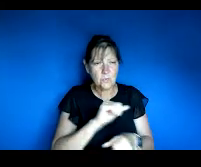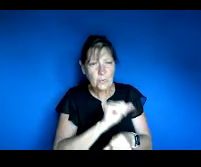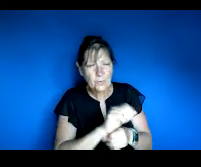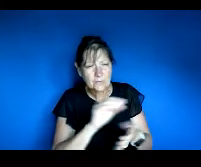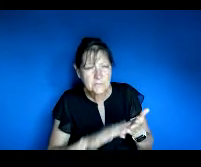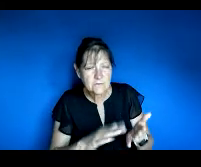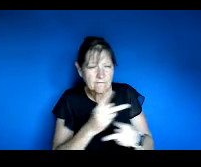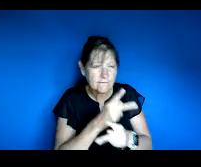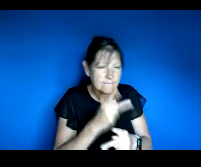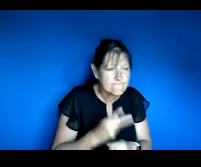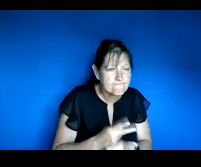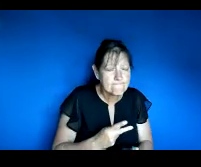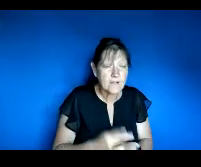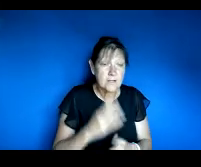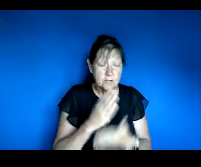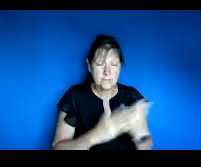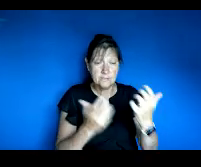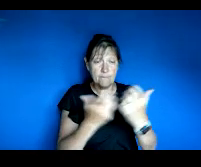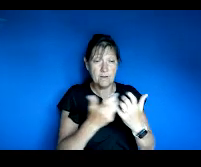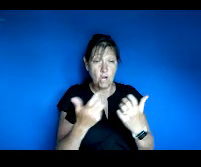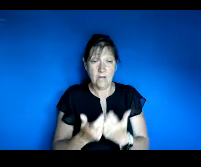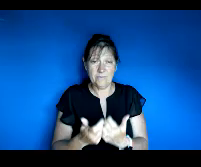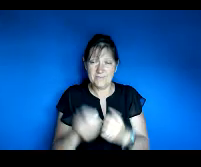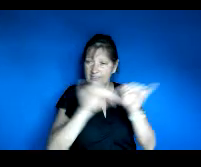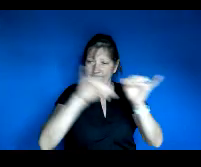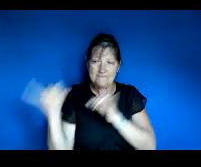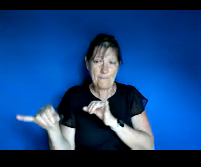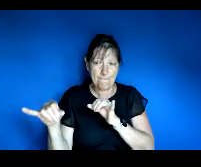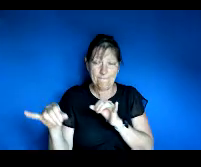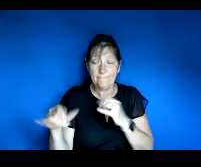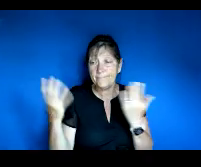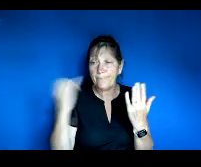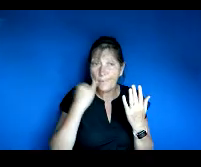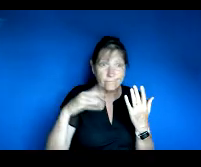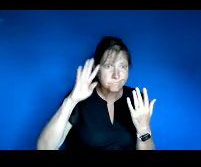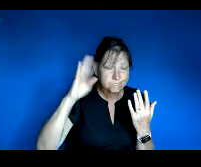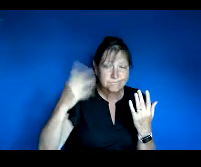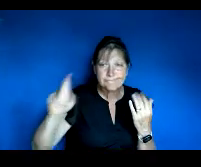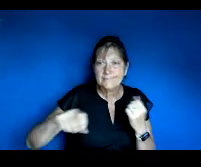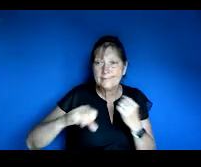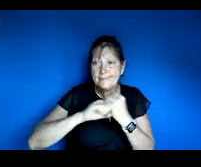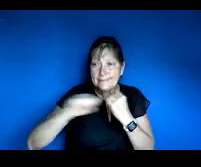Some accommodations are the exactly the same, extended time on testing quizzes is a great example,